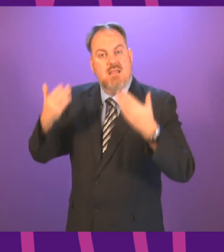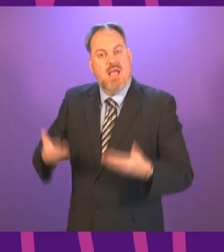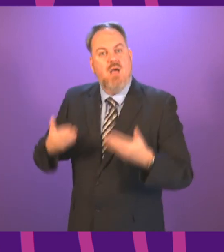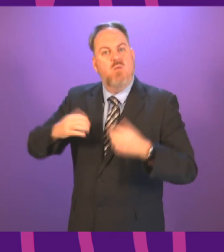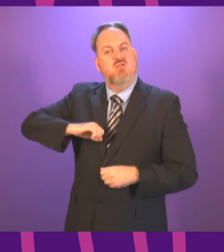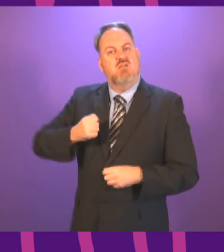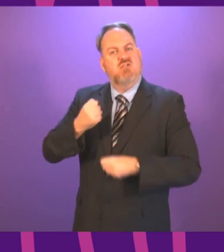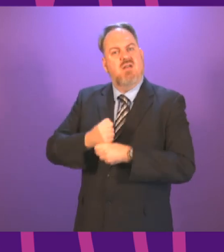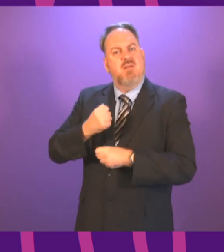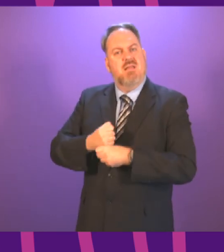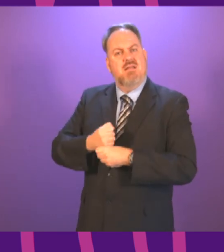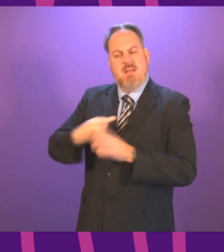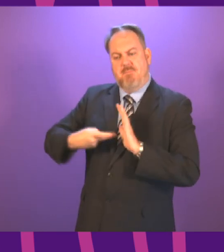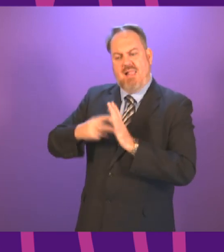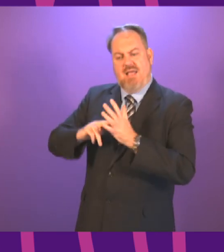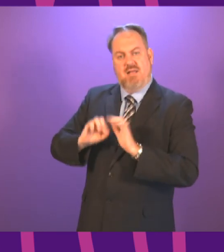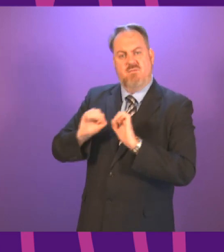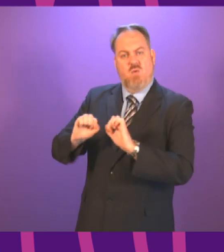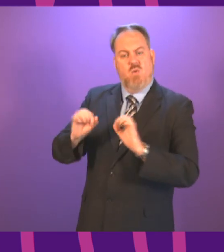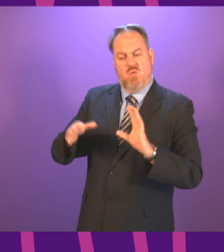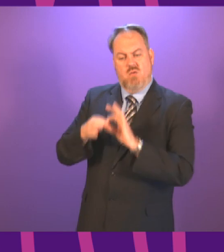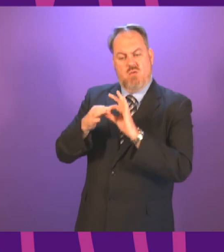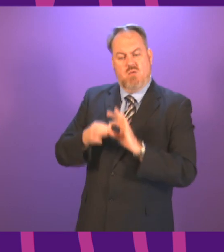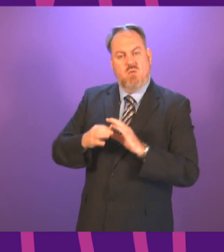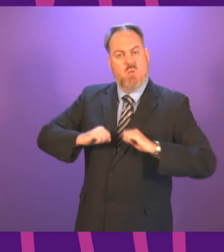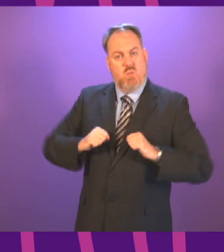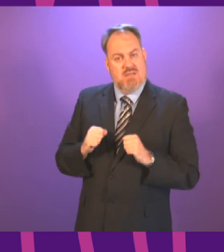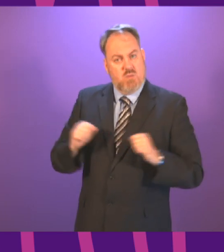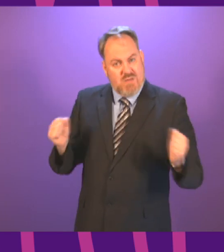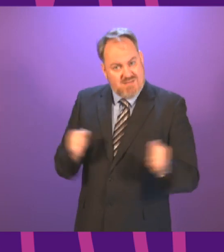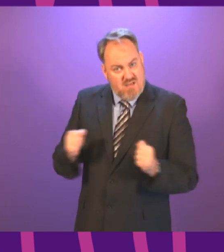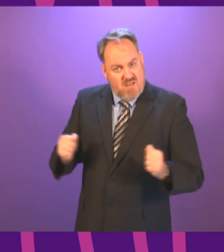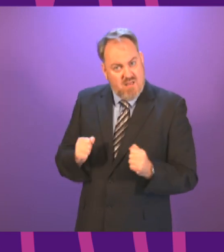However, as the winter preparedness plan makes clear, ministers believe that it would not